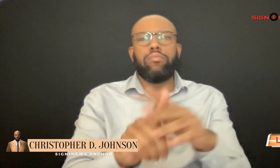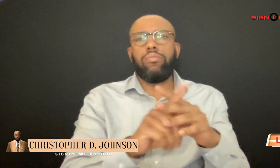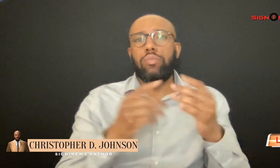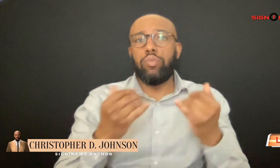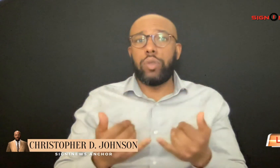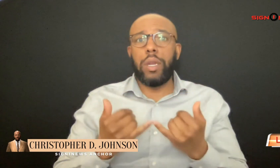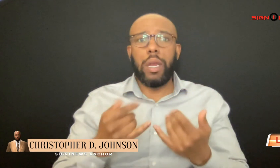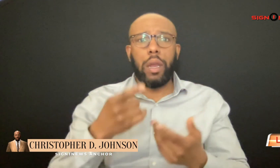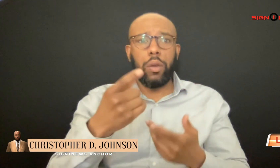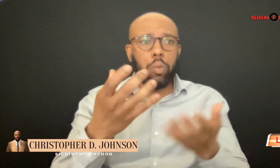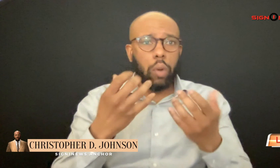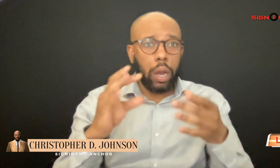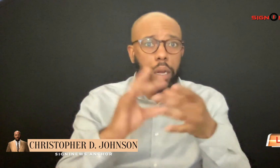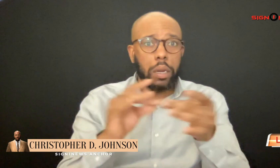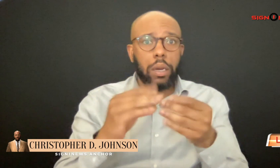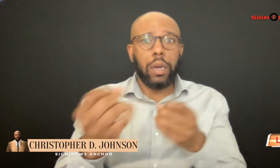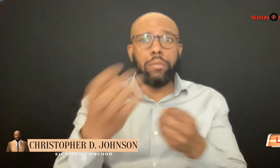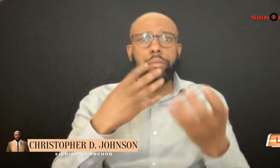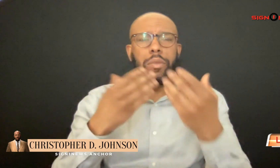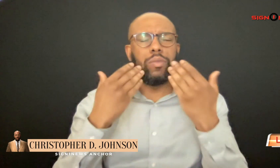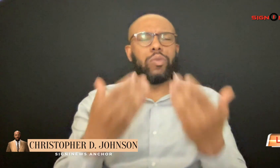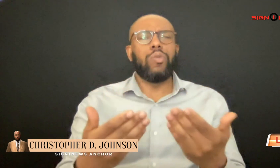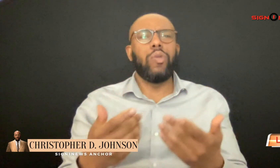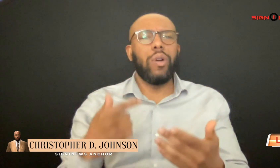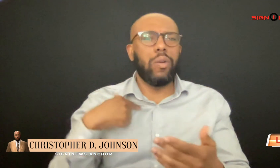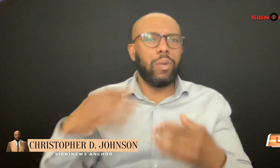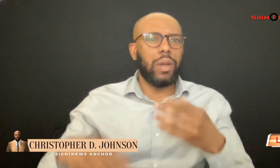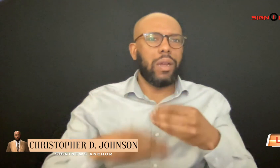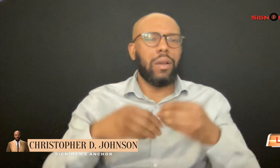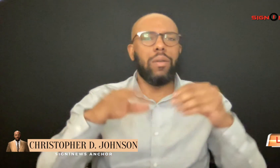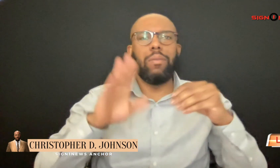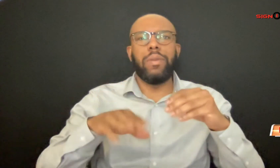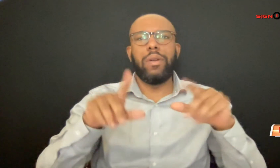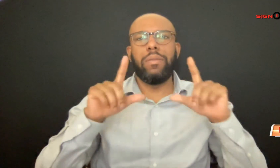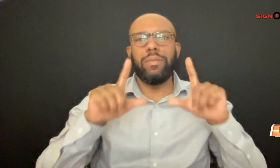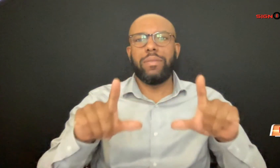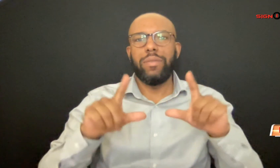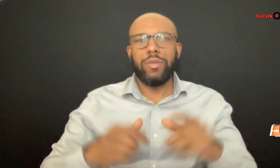if you post an interesting comment about this update we may add it at the bottom of the screen